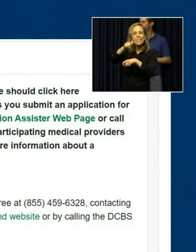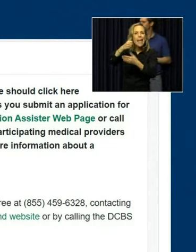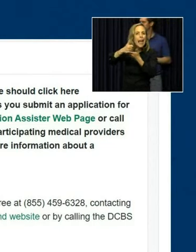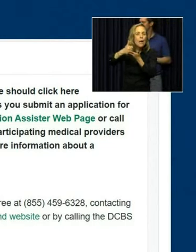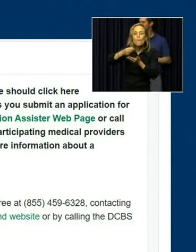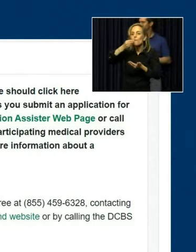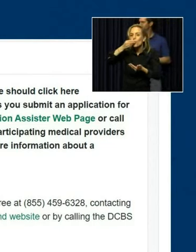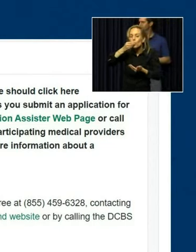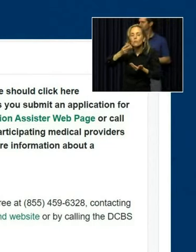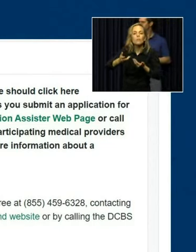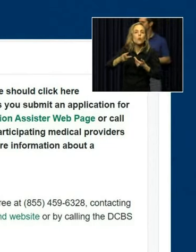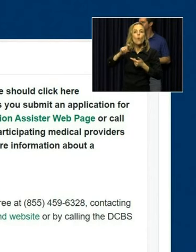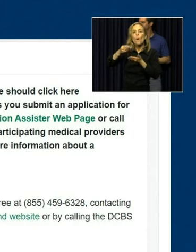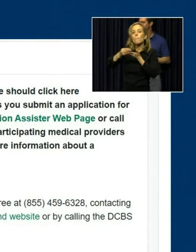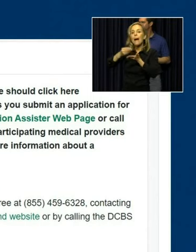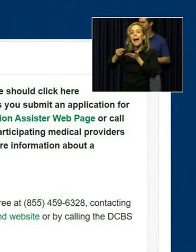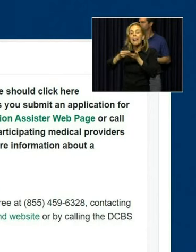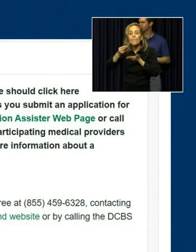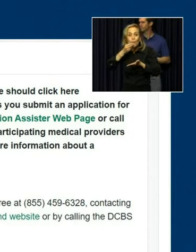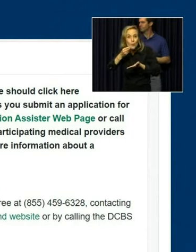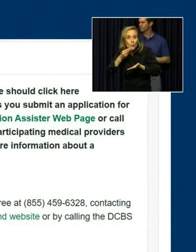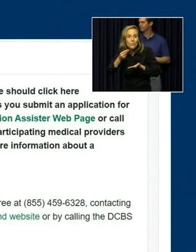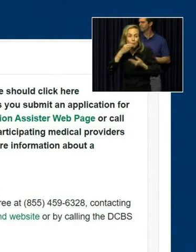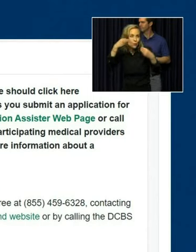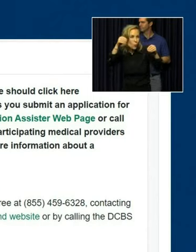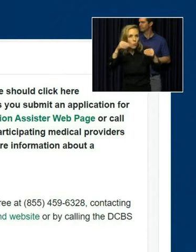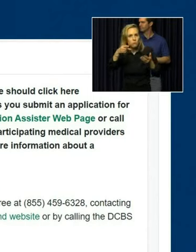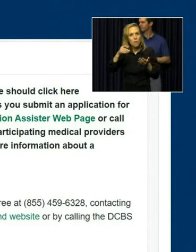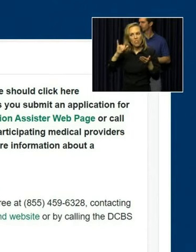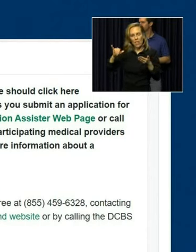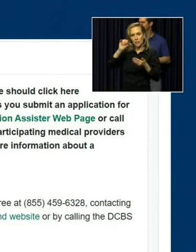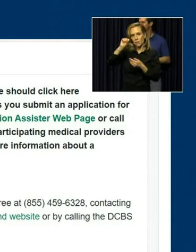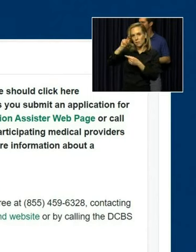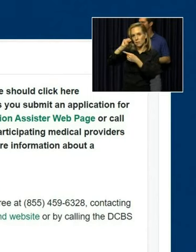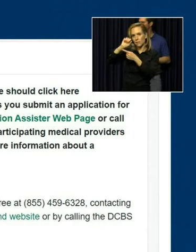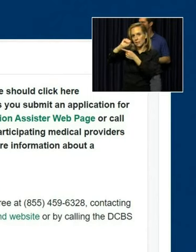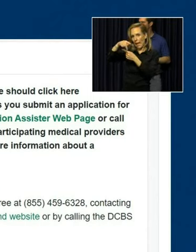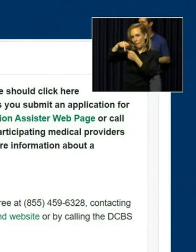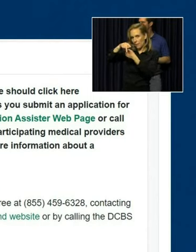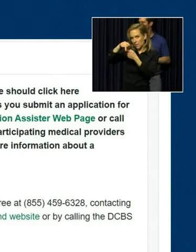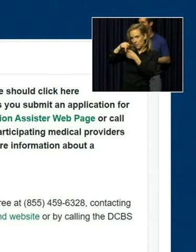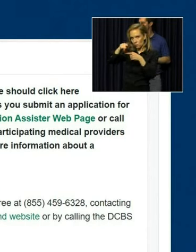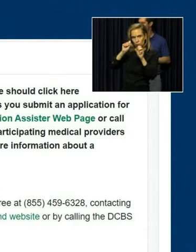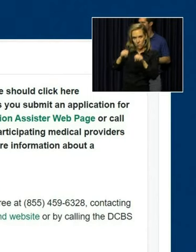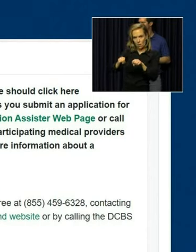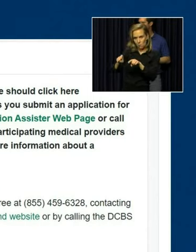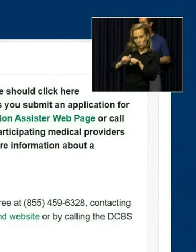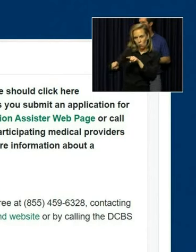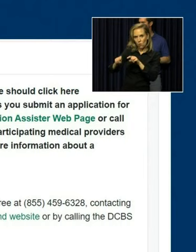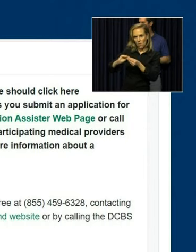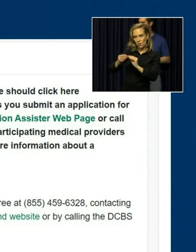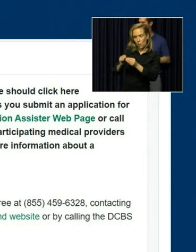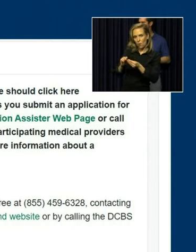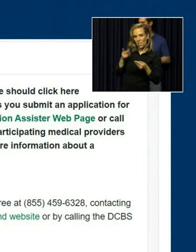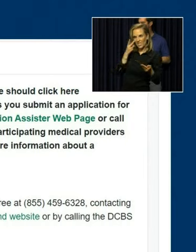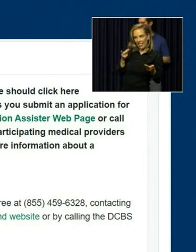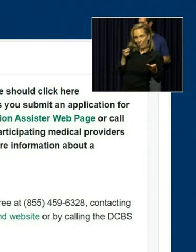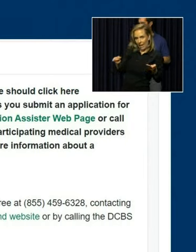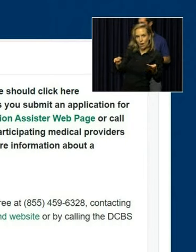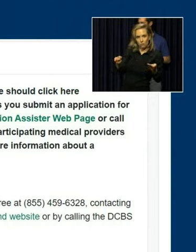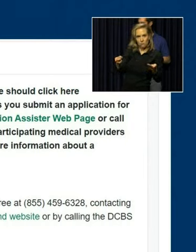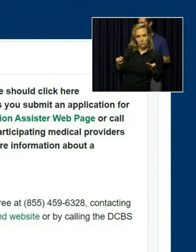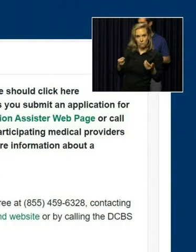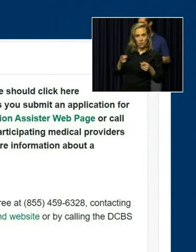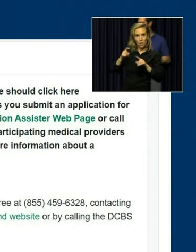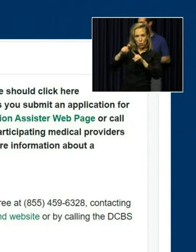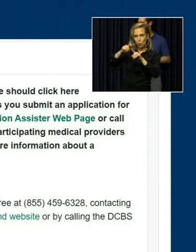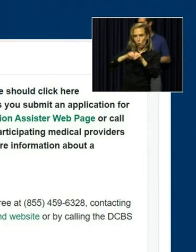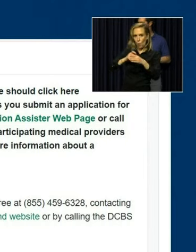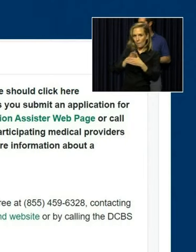TERMS, AN OKAY UPPATE.